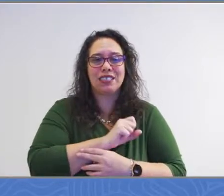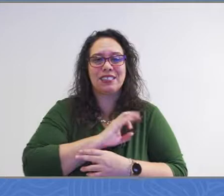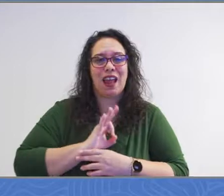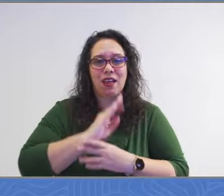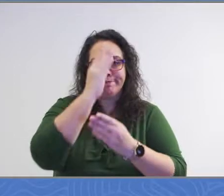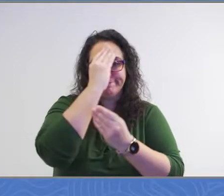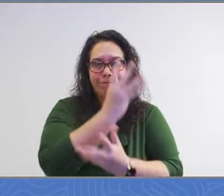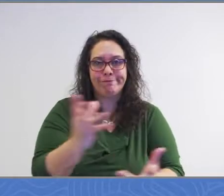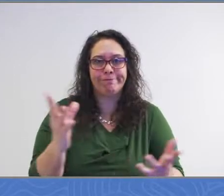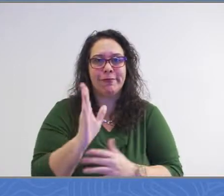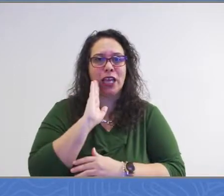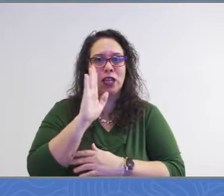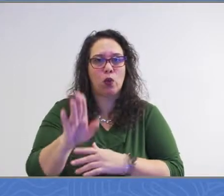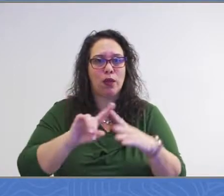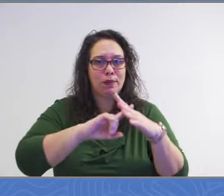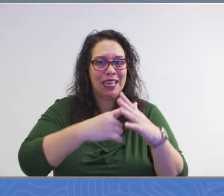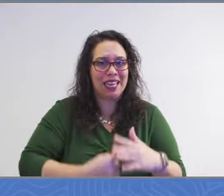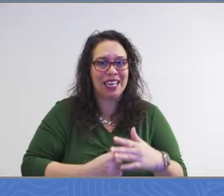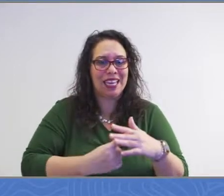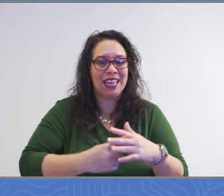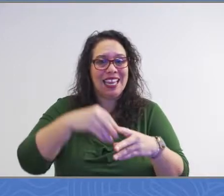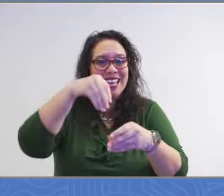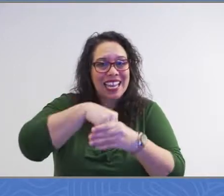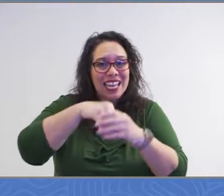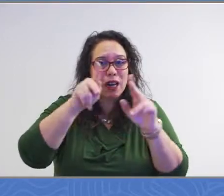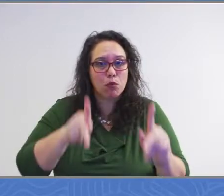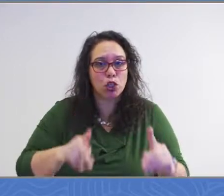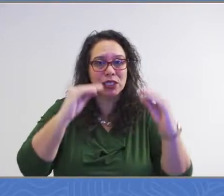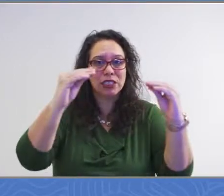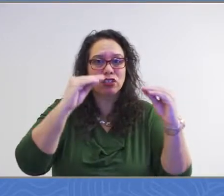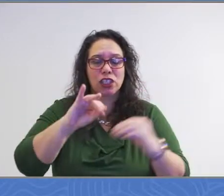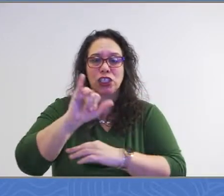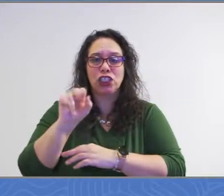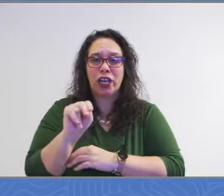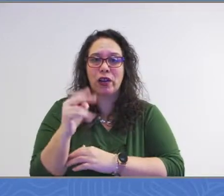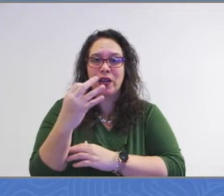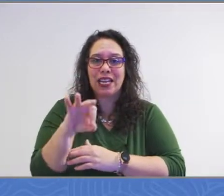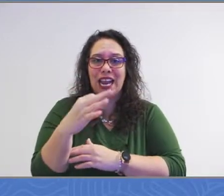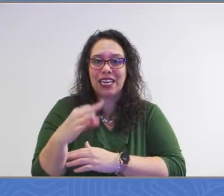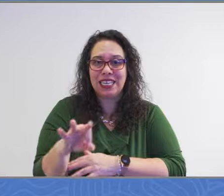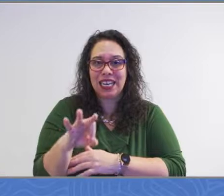that they will have to begin in-person instruction on January 19th as part of the preschool